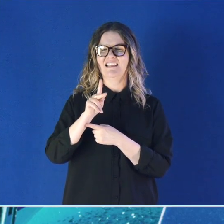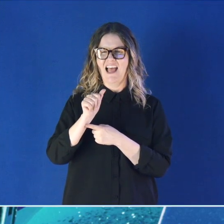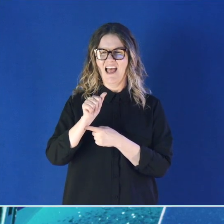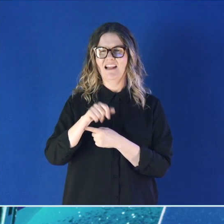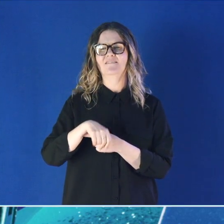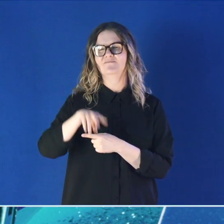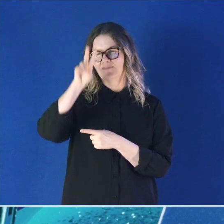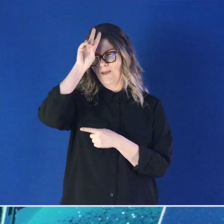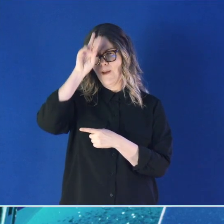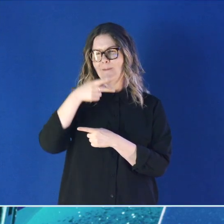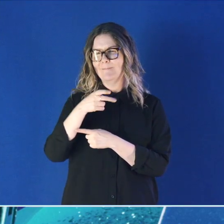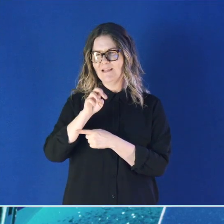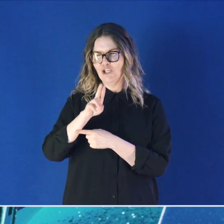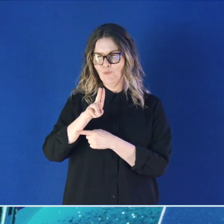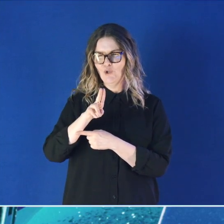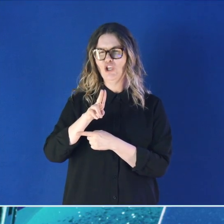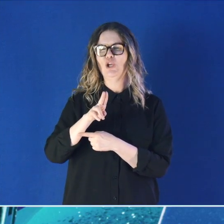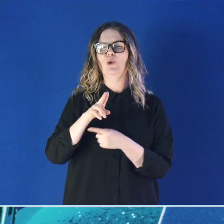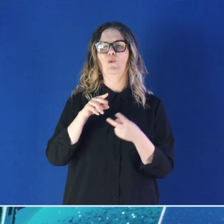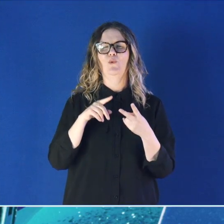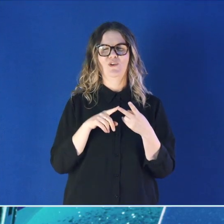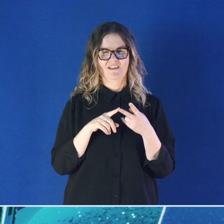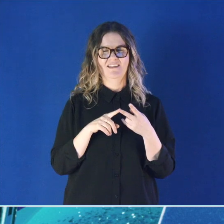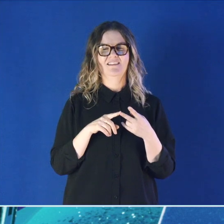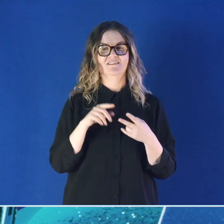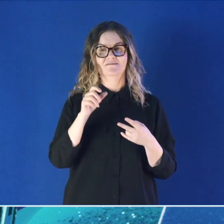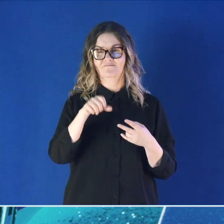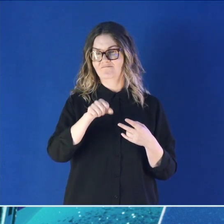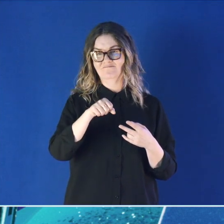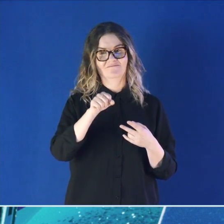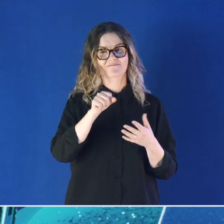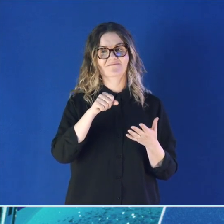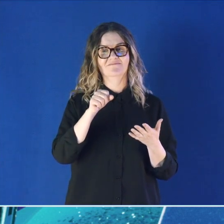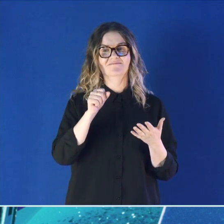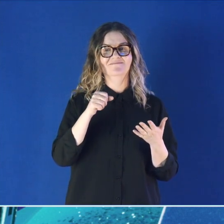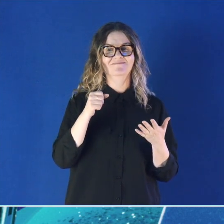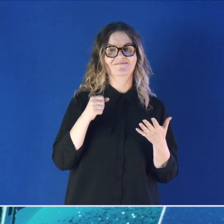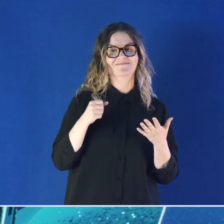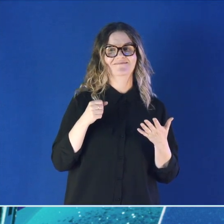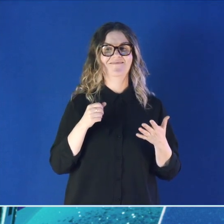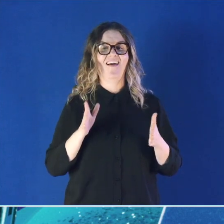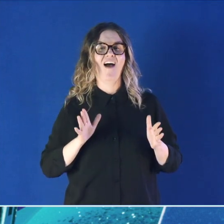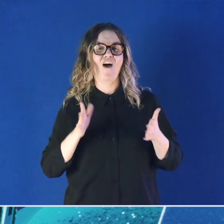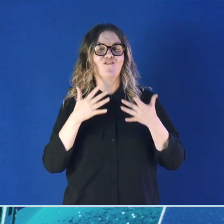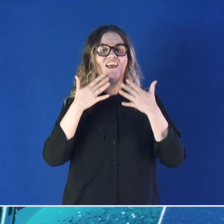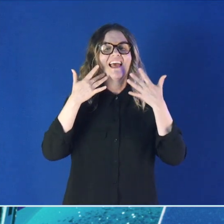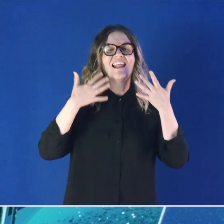for the Paralympic Games in LA 2028. The US is already in. They're going to be gauging where they are